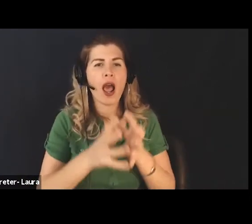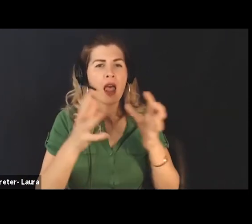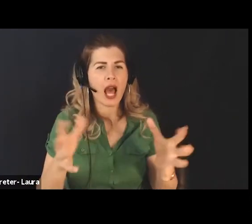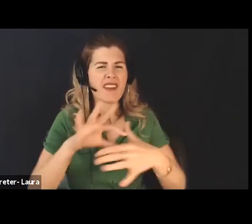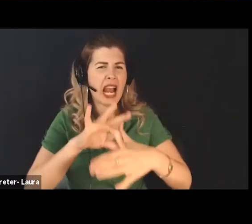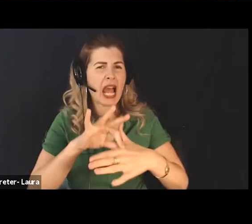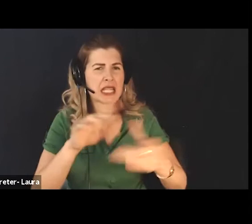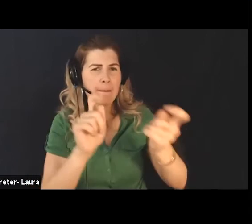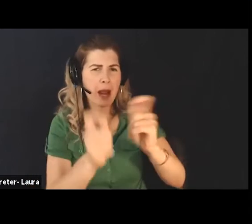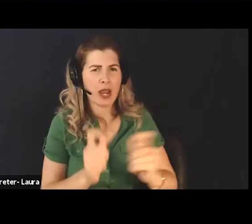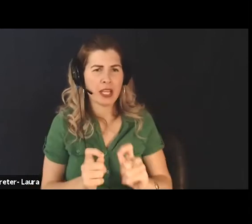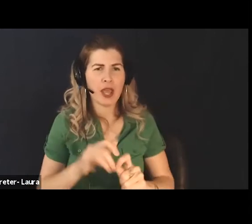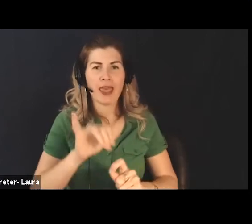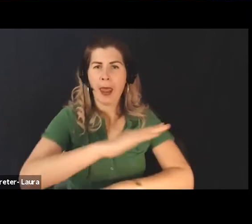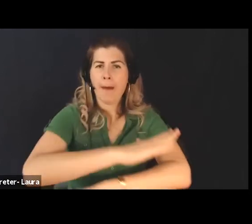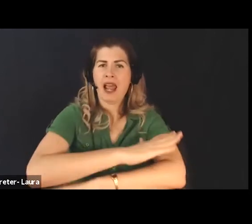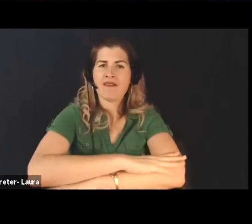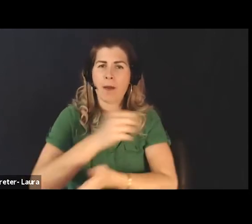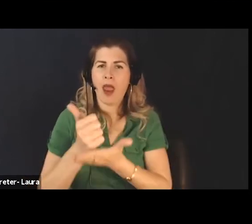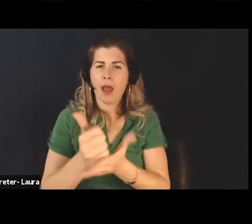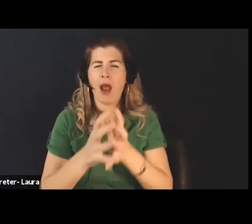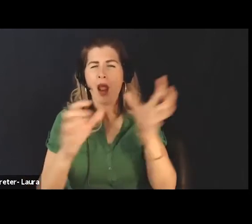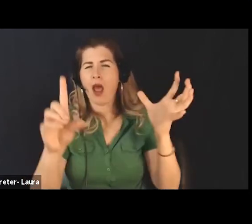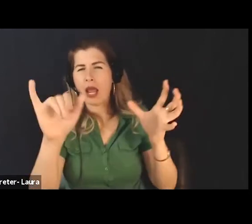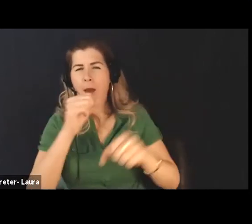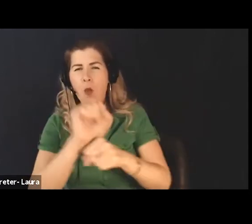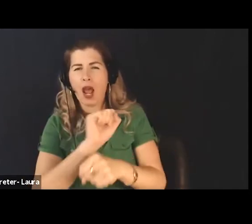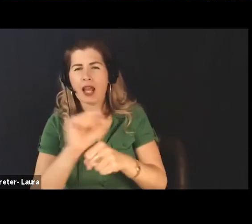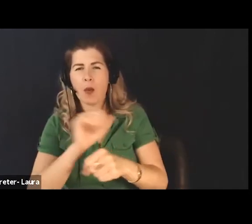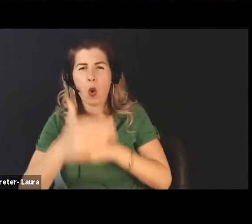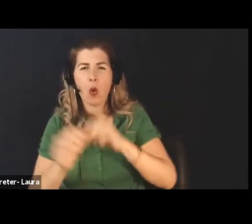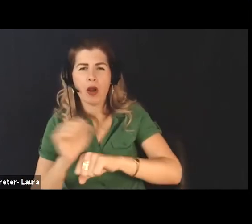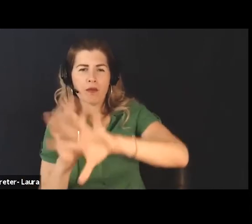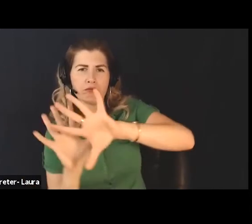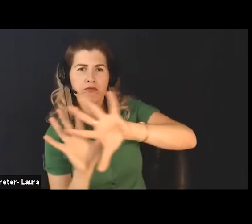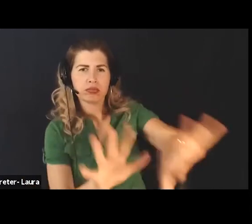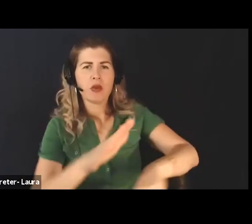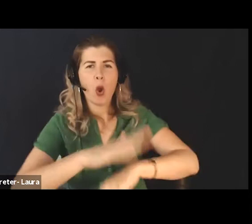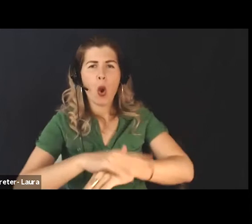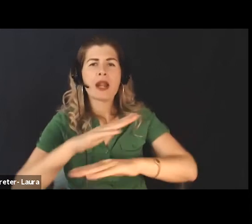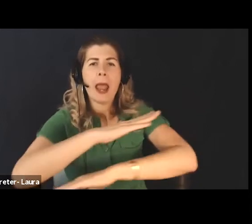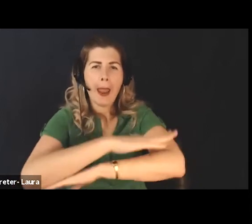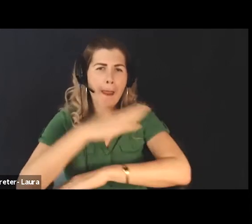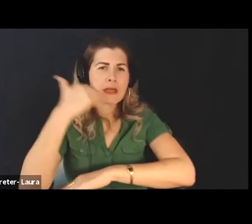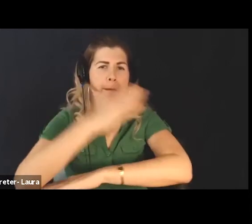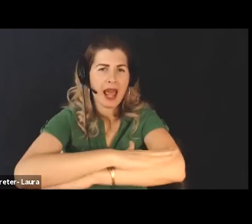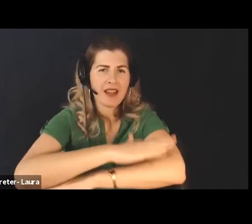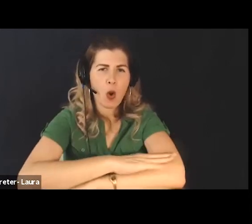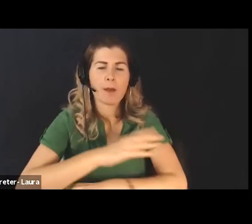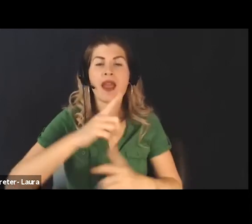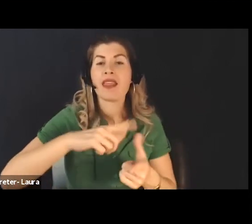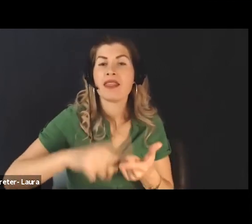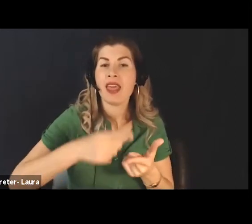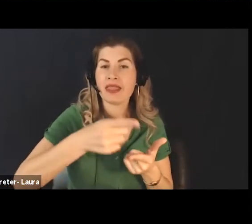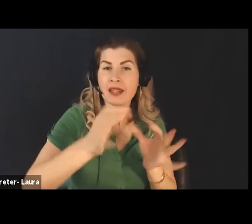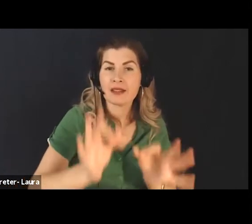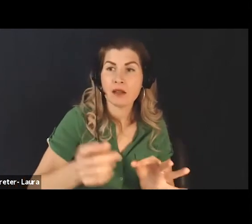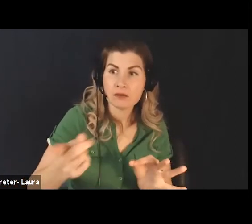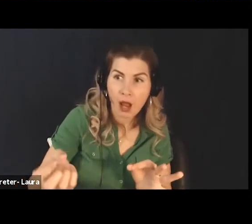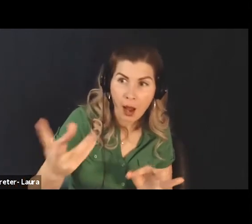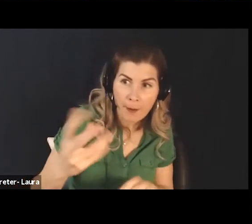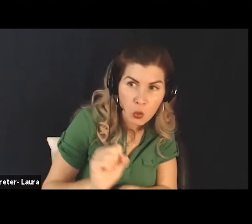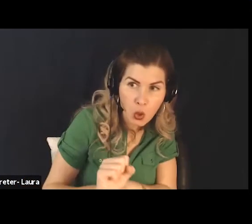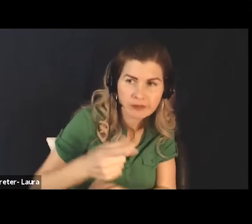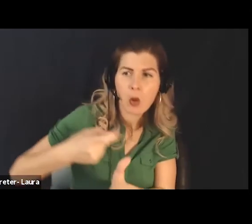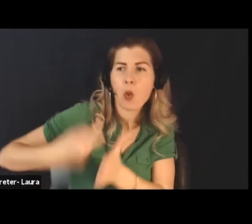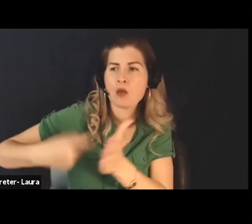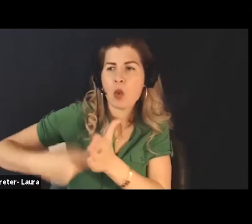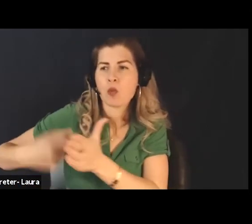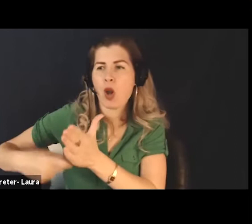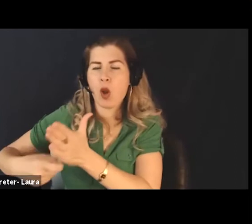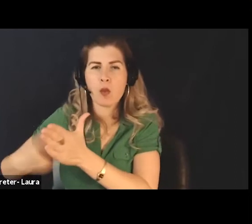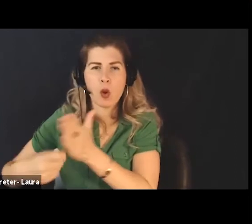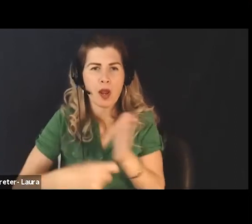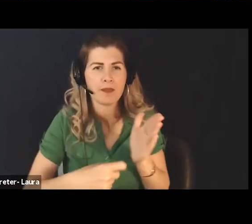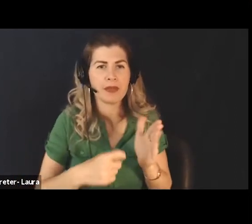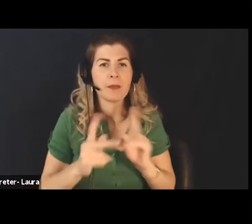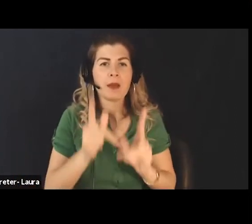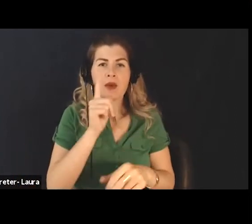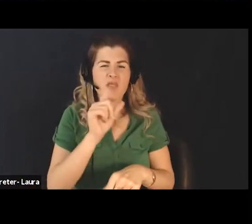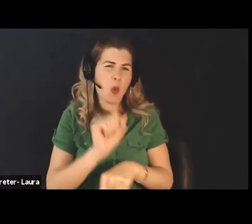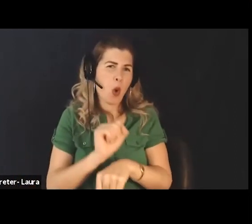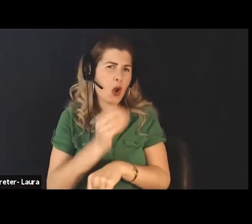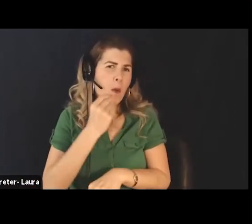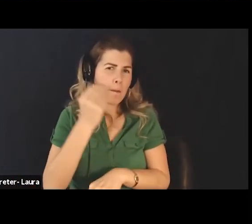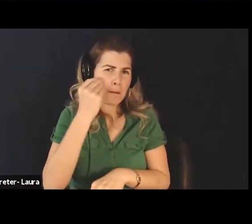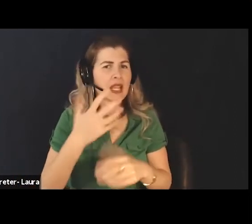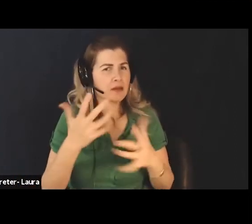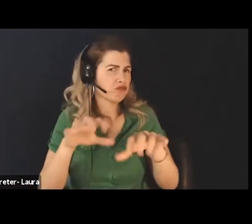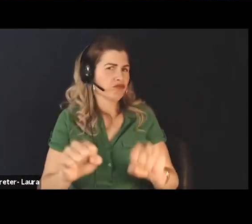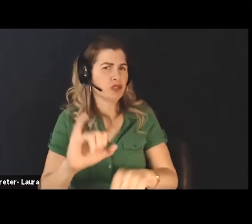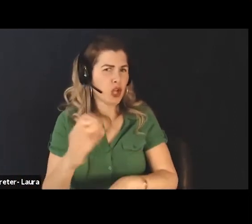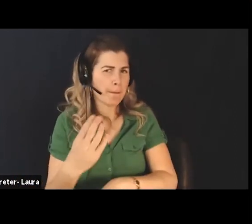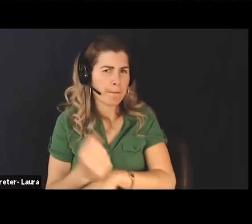or lots of content moderation done, it allows them to put large piles of data processing work out onto the Amazon Mechanical Turk platform, set a price per task, and then access workers who are in their homes on the platform, ready to kind of grab these